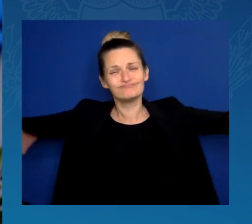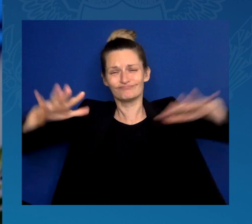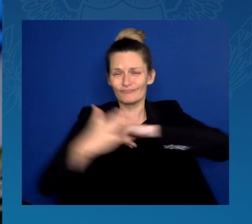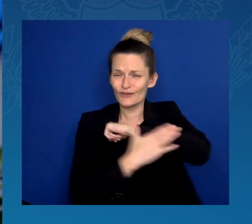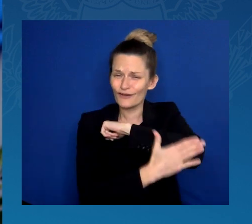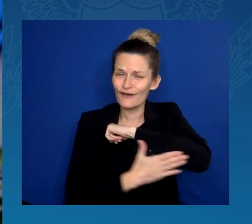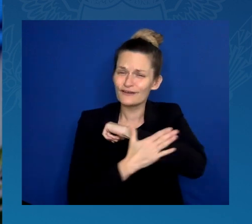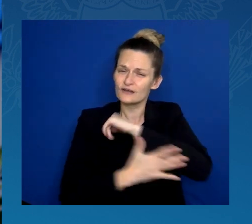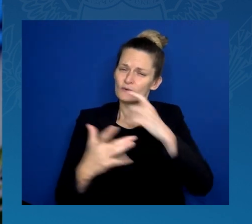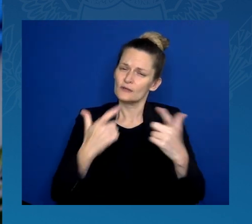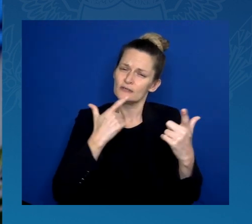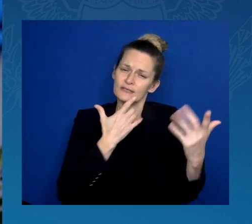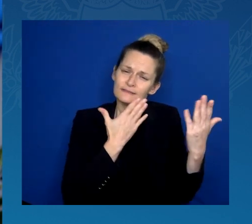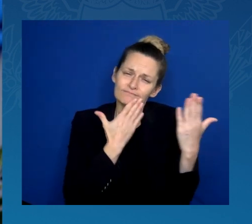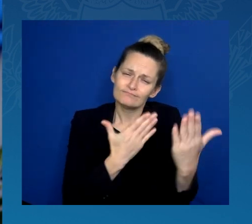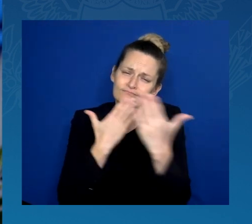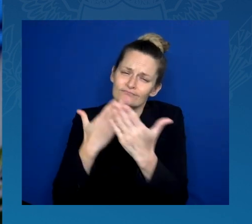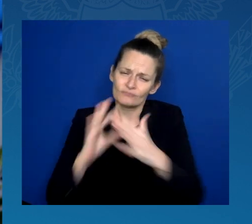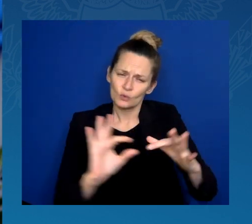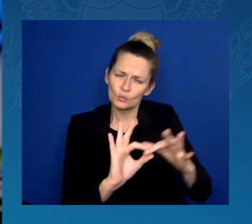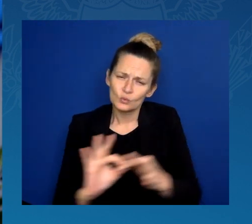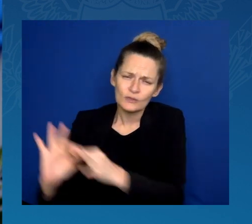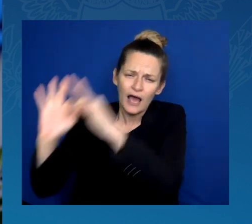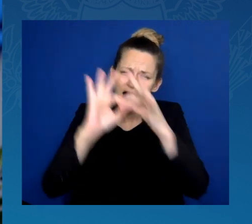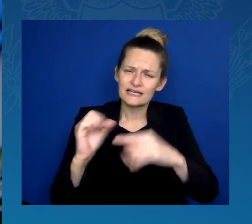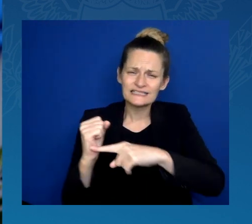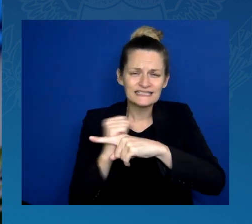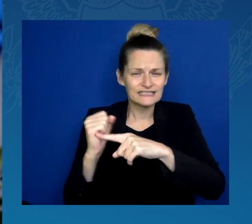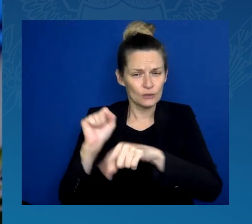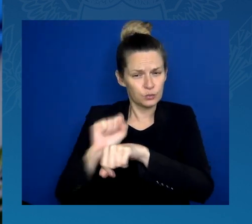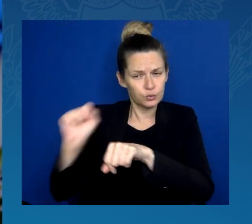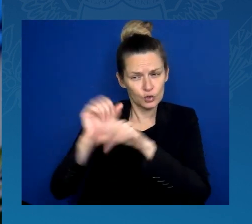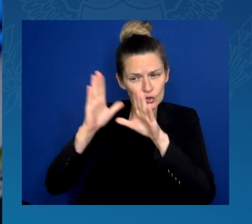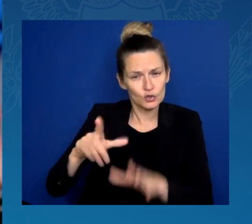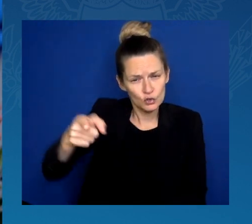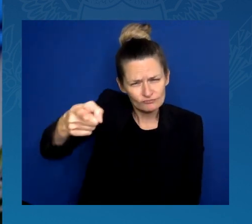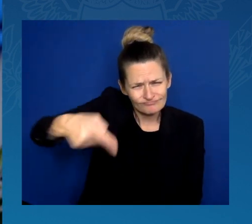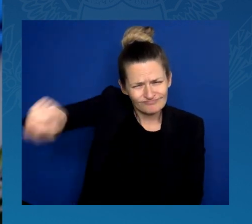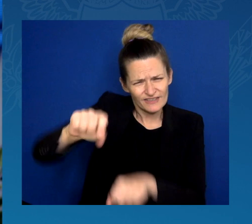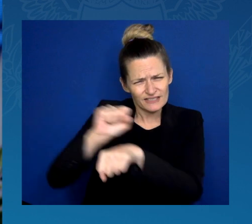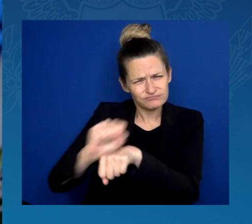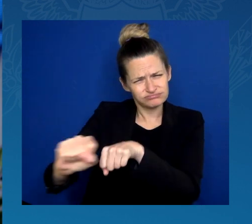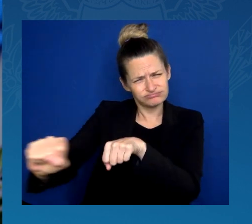all that you've always been, and all that you do. I want to thank the International Vice President,